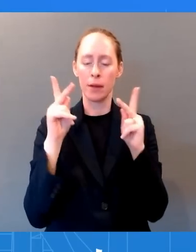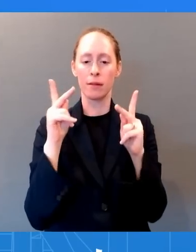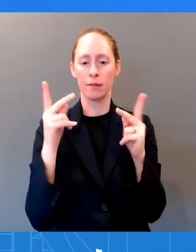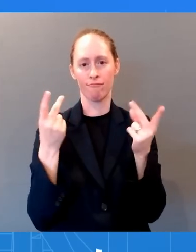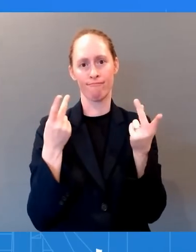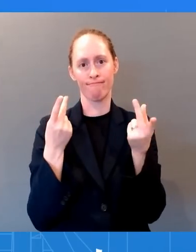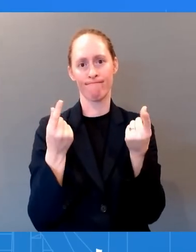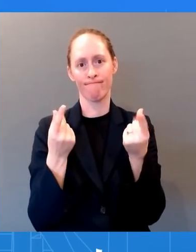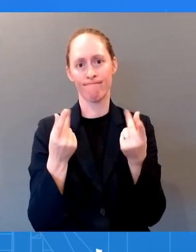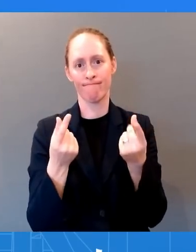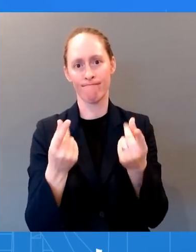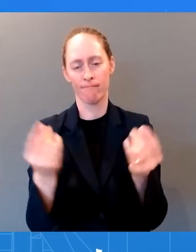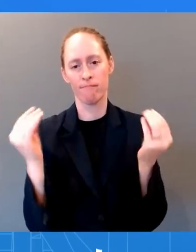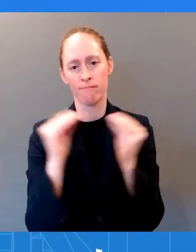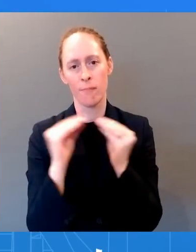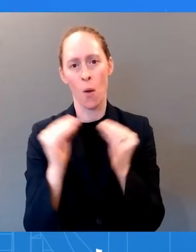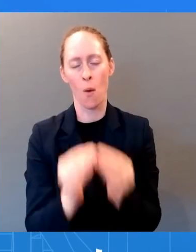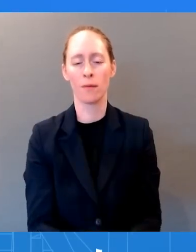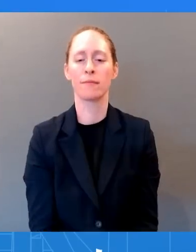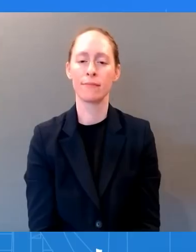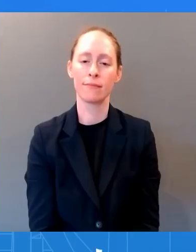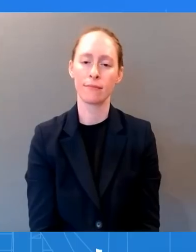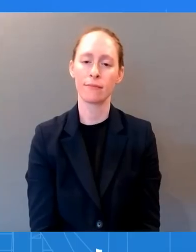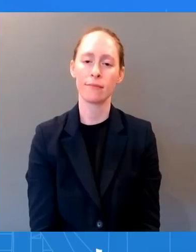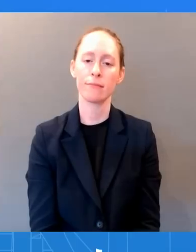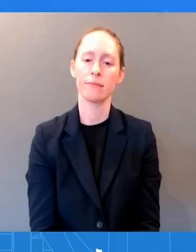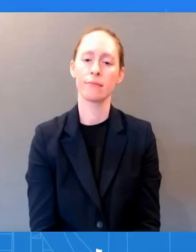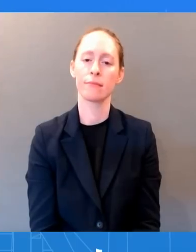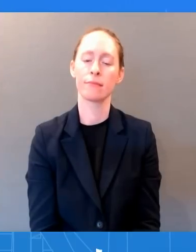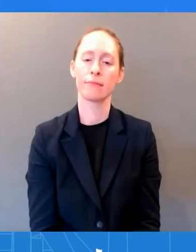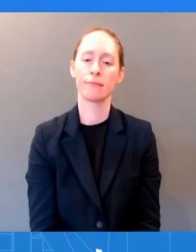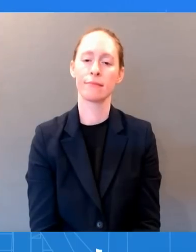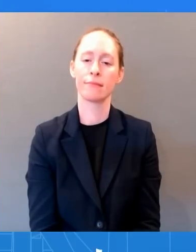just make sure that you had. And another update is: As of August 9th,